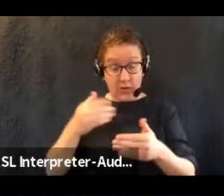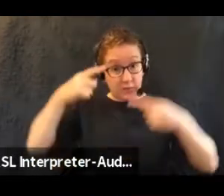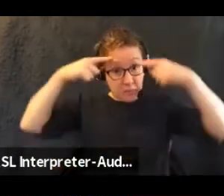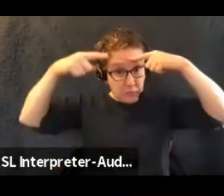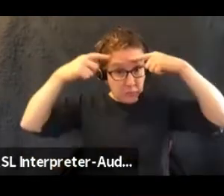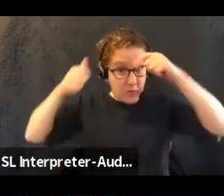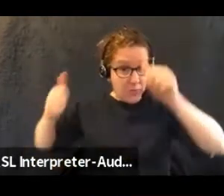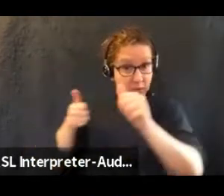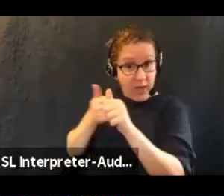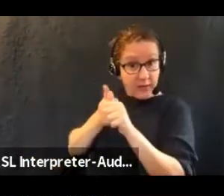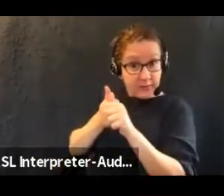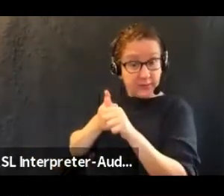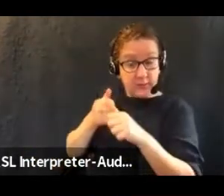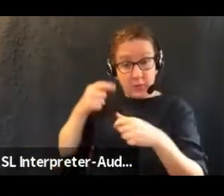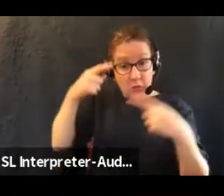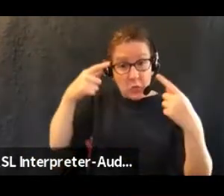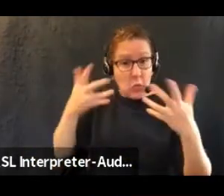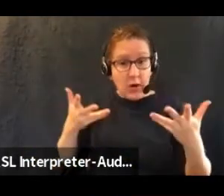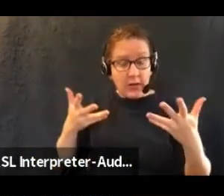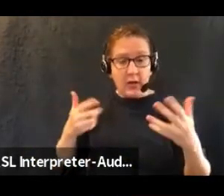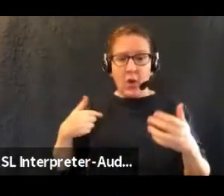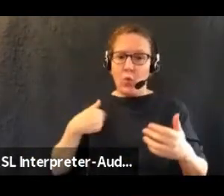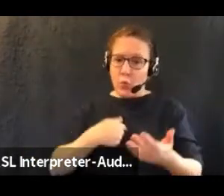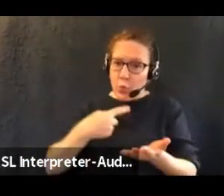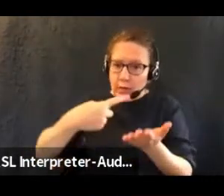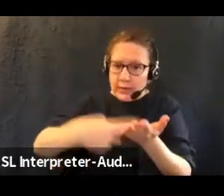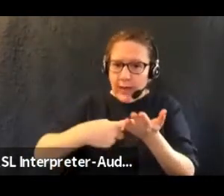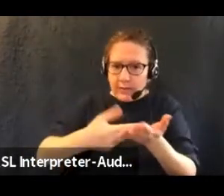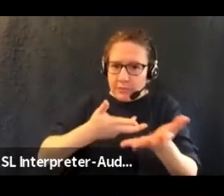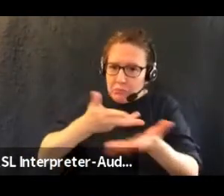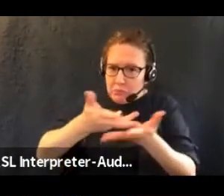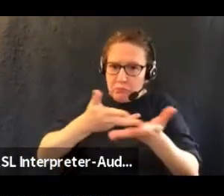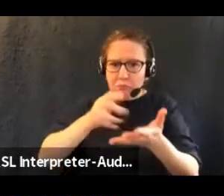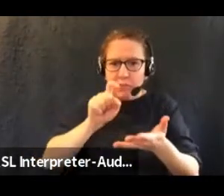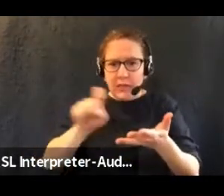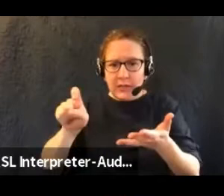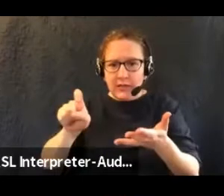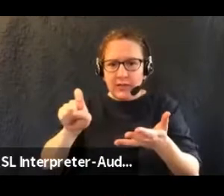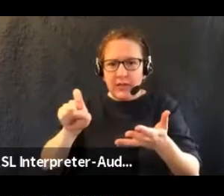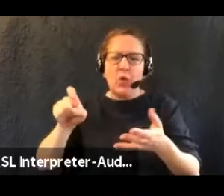as we discuss needs, that obviously includes the grantee themselves.